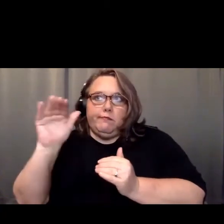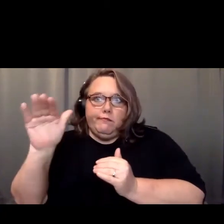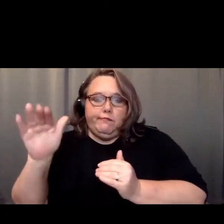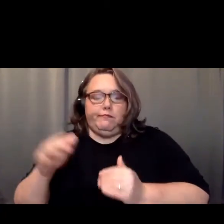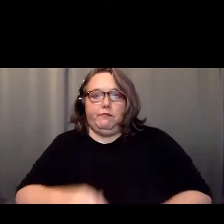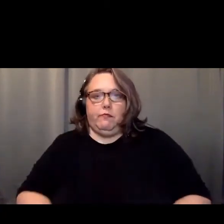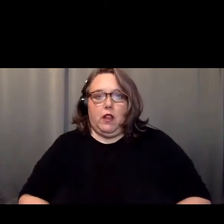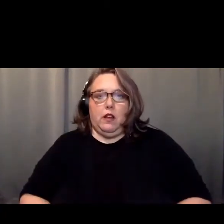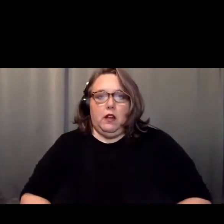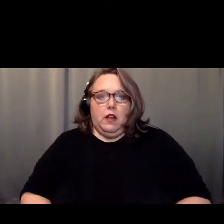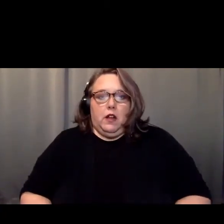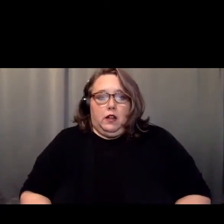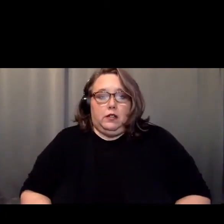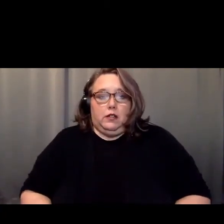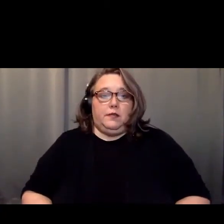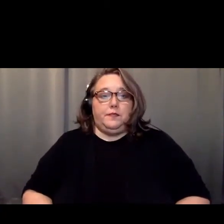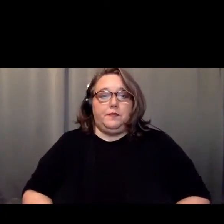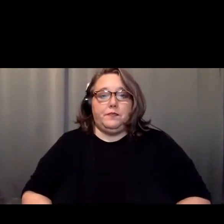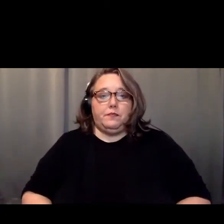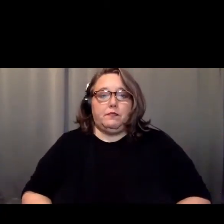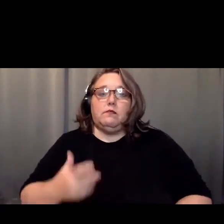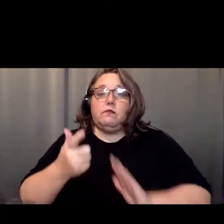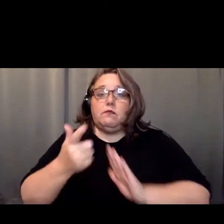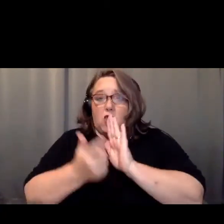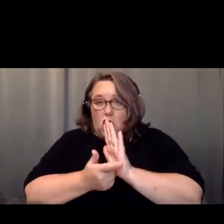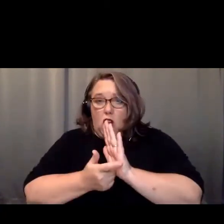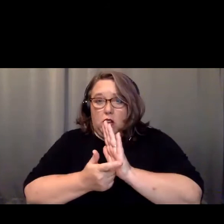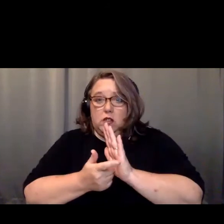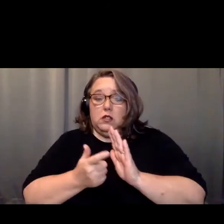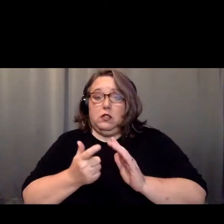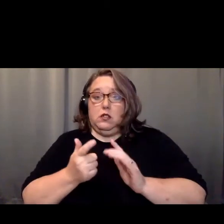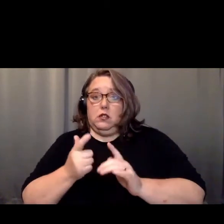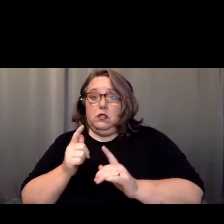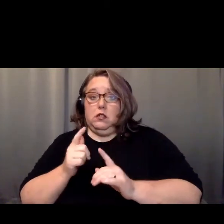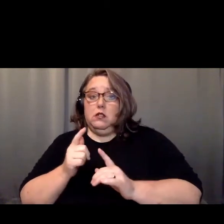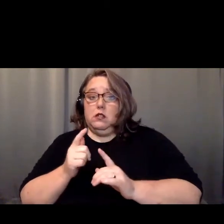Like I said, different laws apply for post-secondary education,